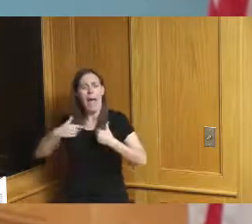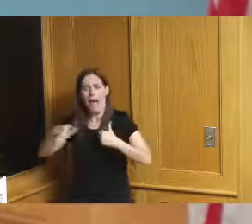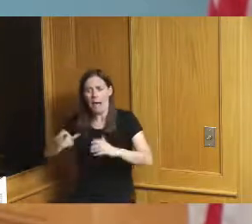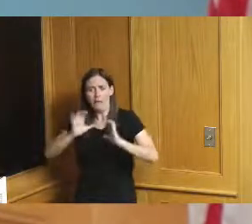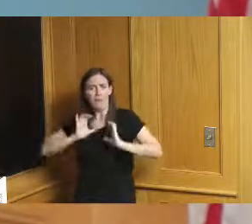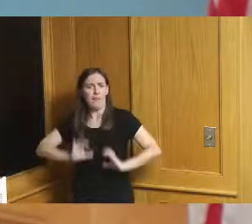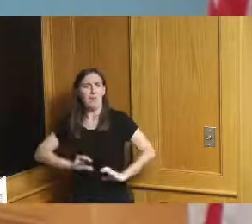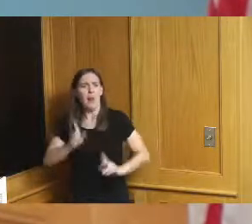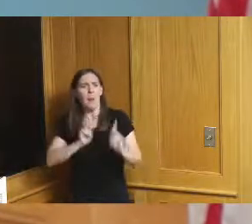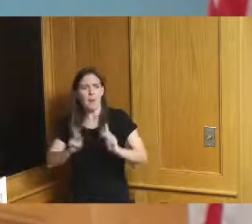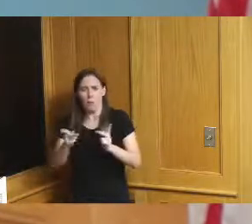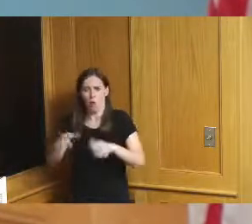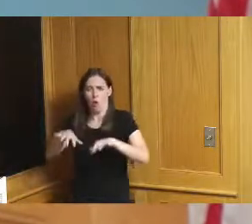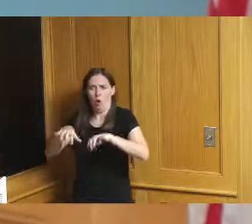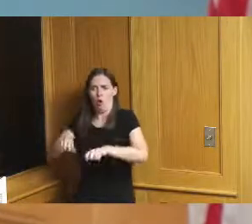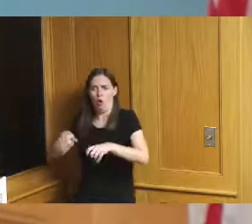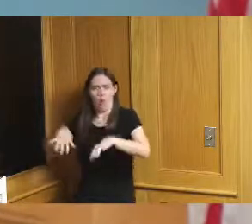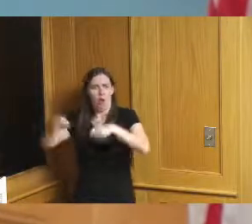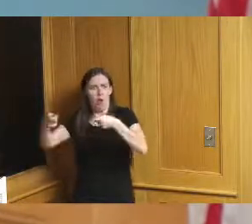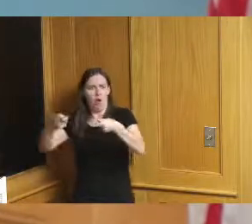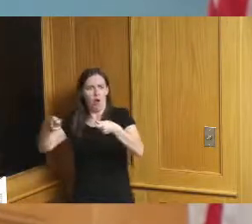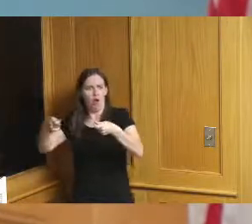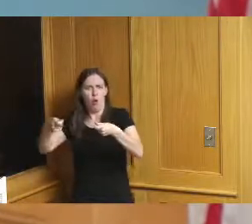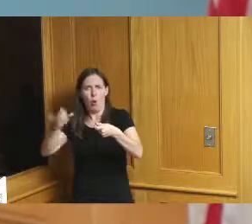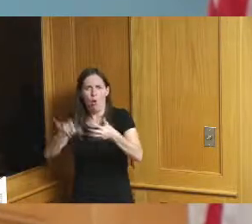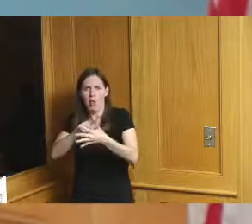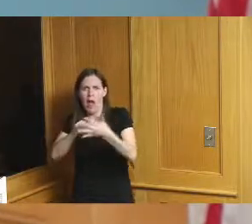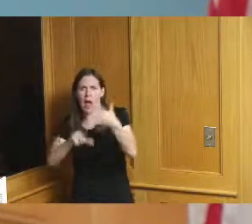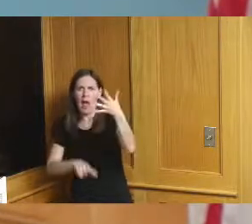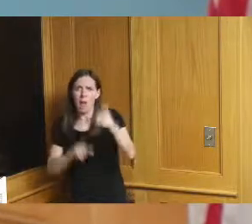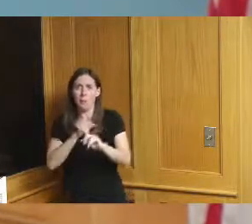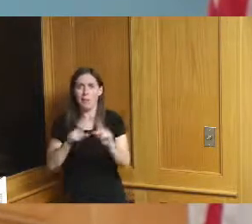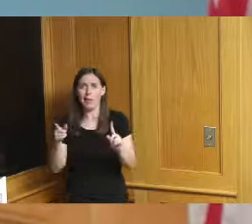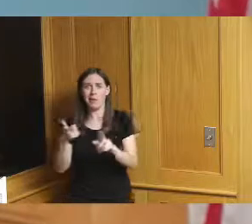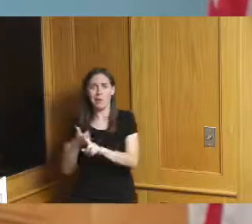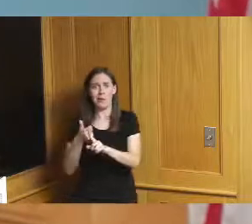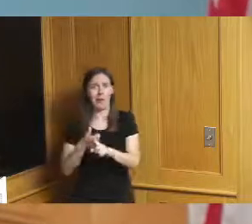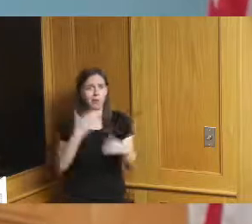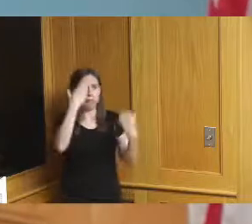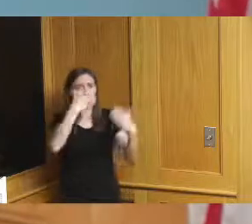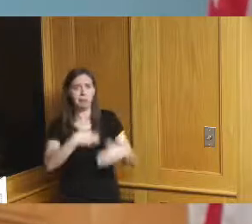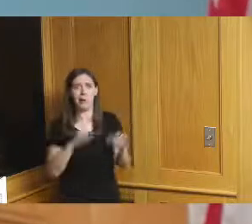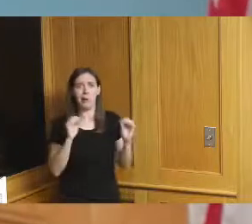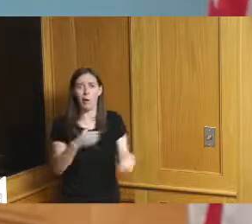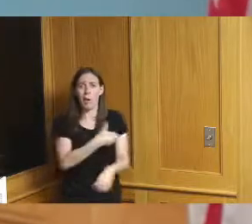citizens input and citizens this and that and find out that all we're doing is window dressing